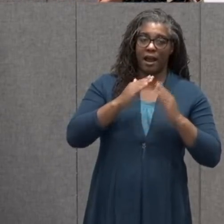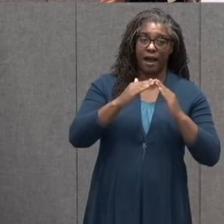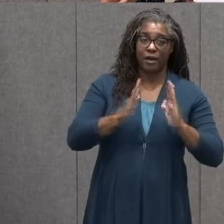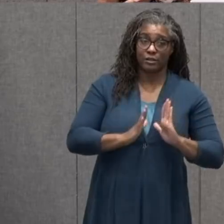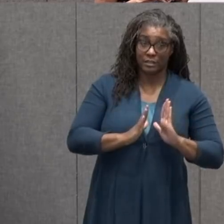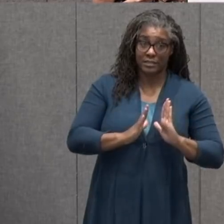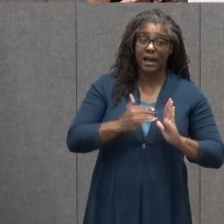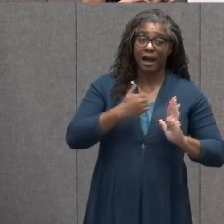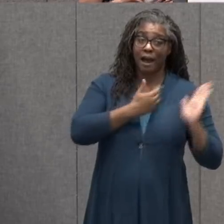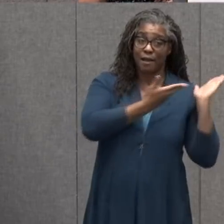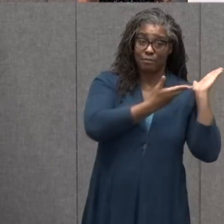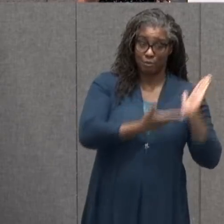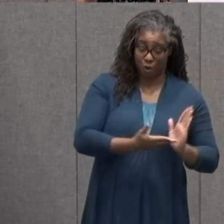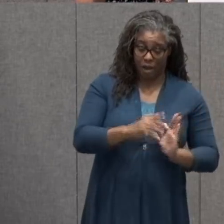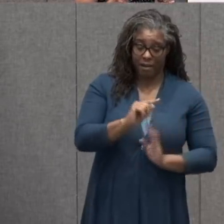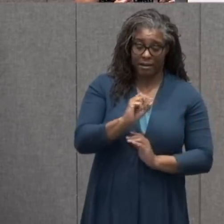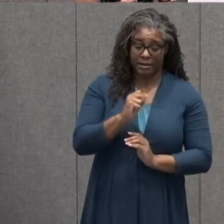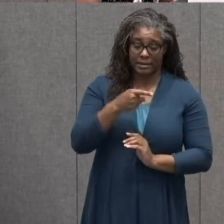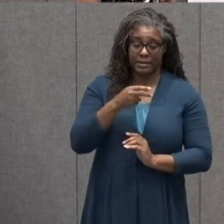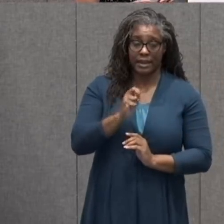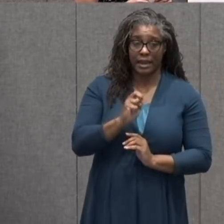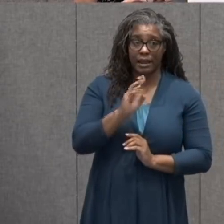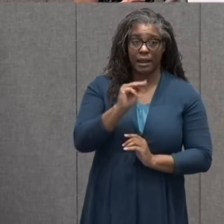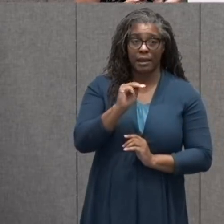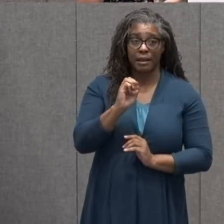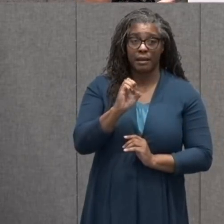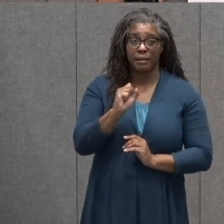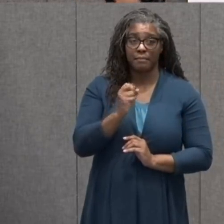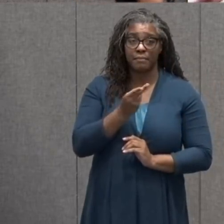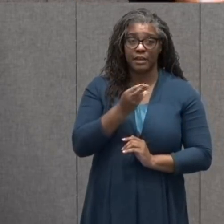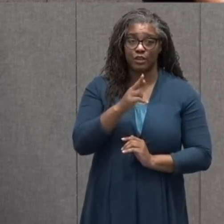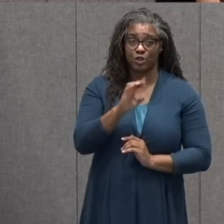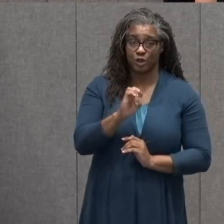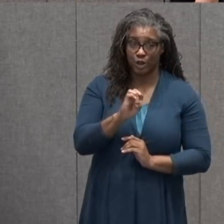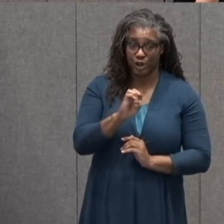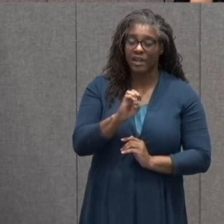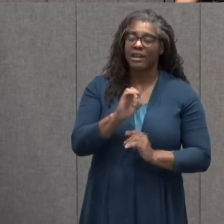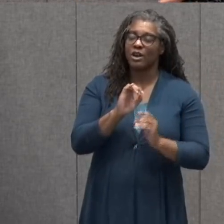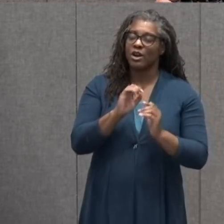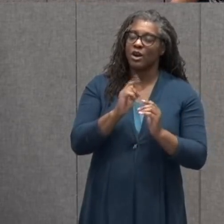One of my favorite mechanical items in my house, good job Mrs. Kay. - Yes!